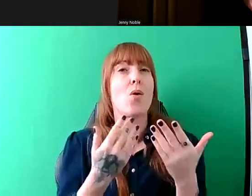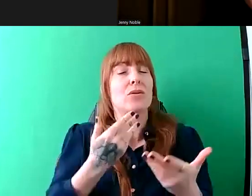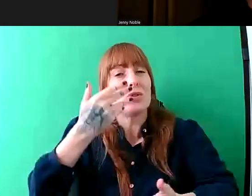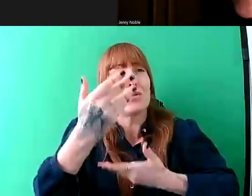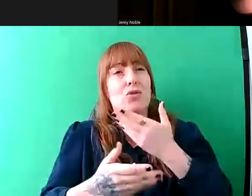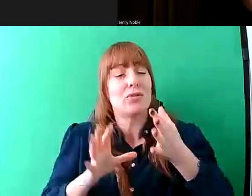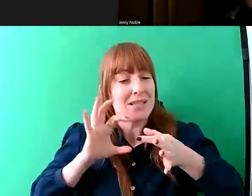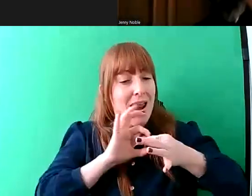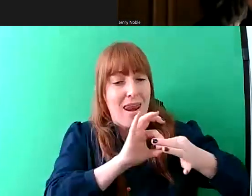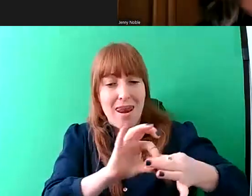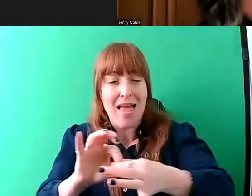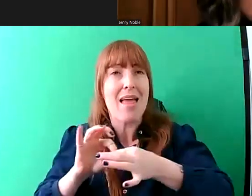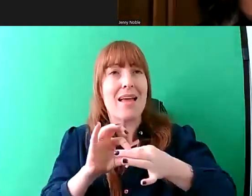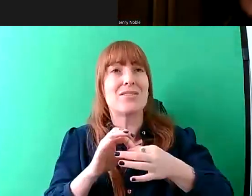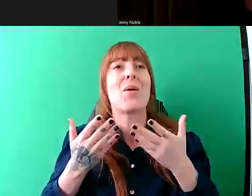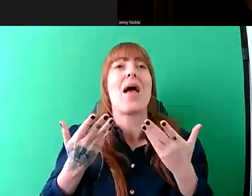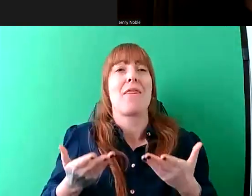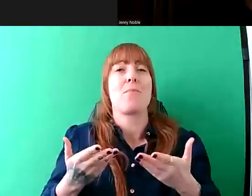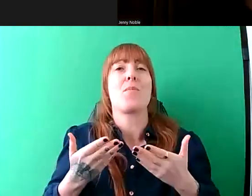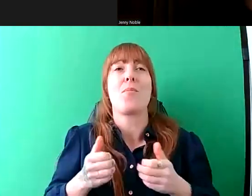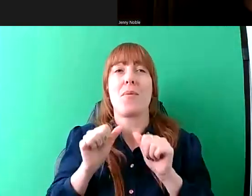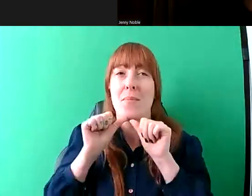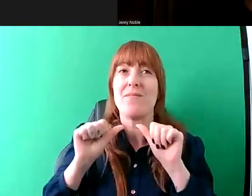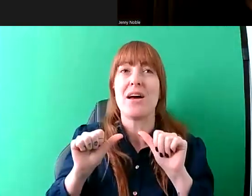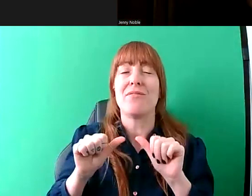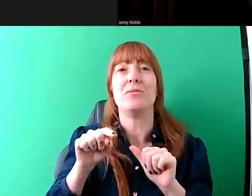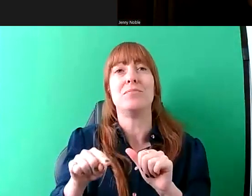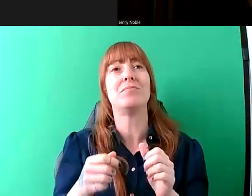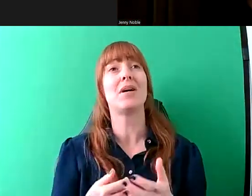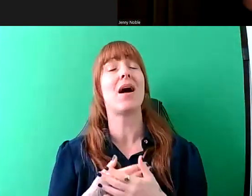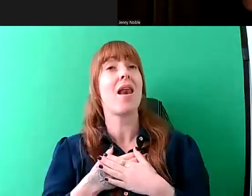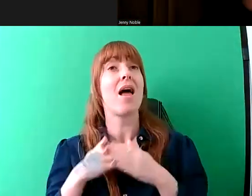so that's my current favourite. I'm also really fond of the National Museum Roller Derby as well,